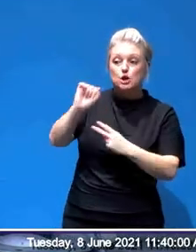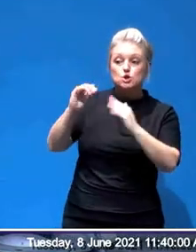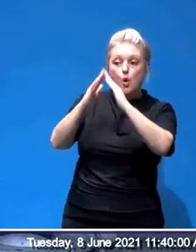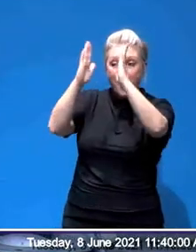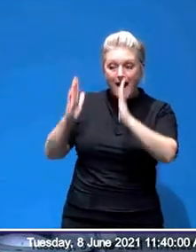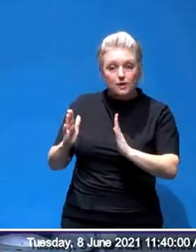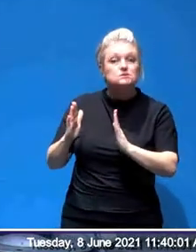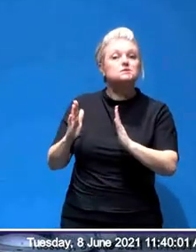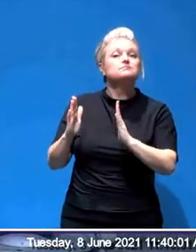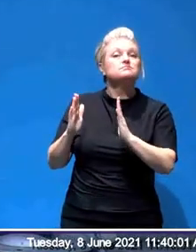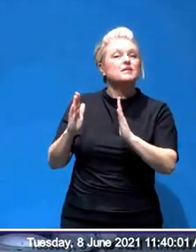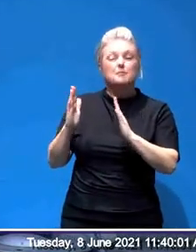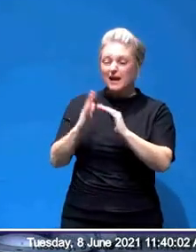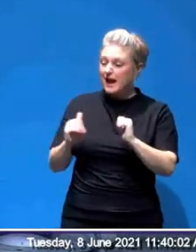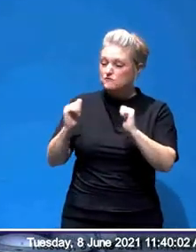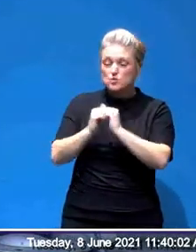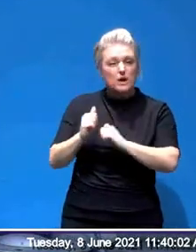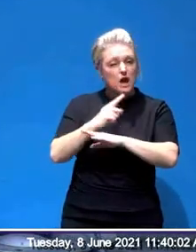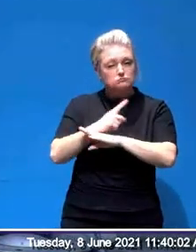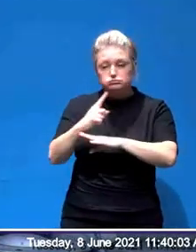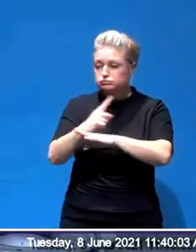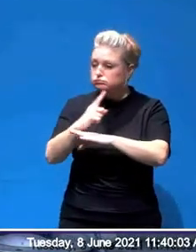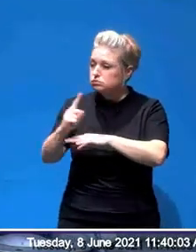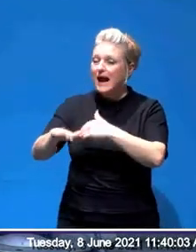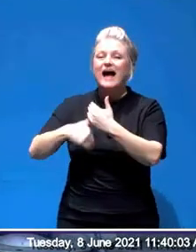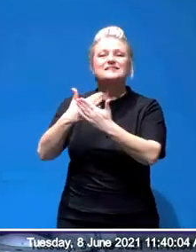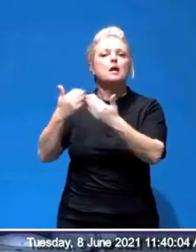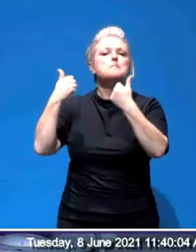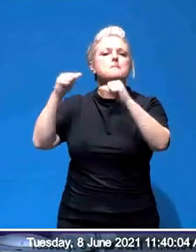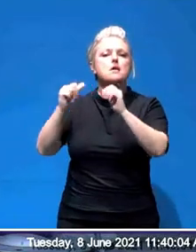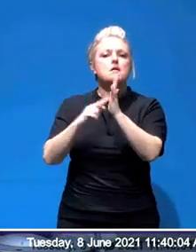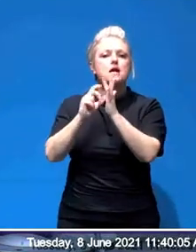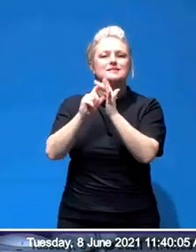at their request until Daniel had new NDIS arrangements in place for staffing.